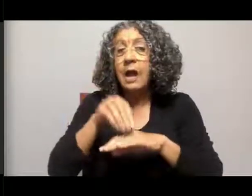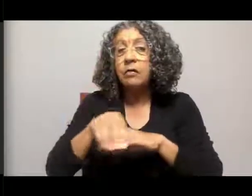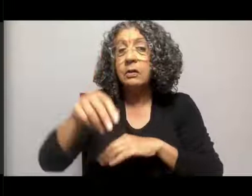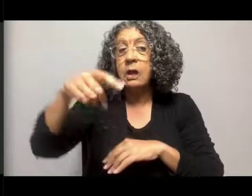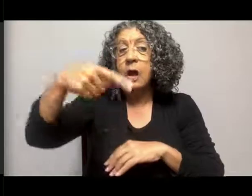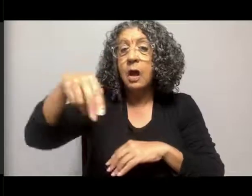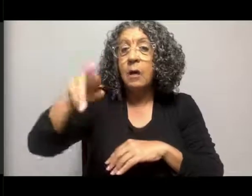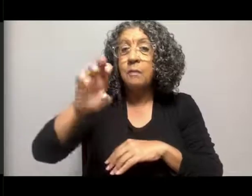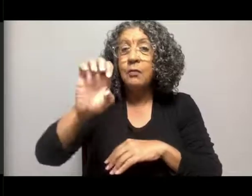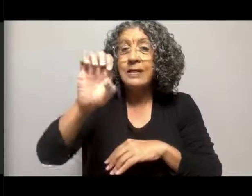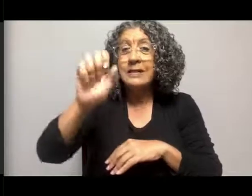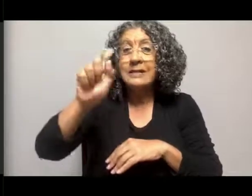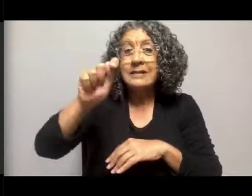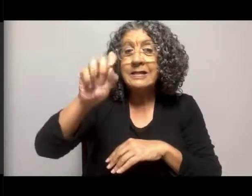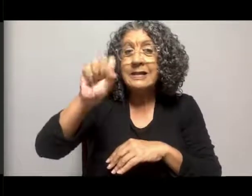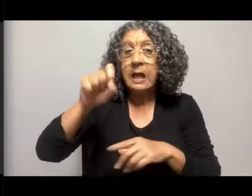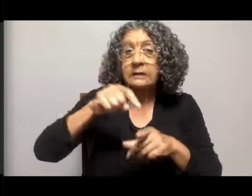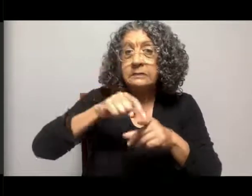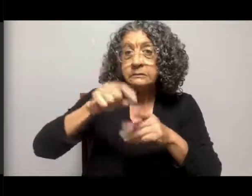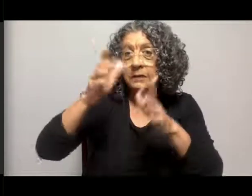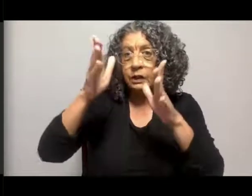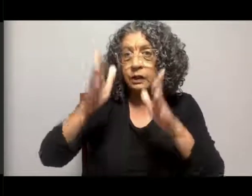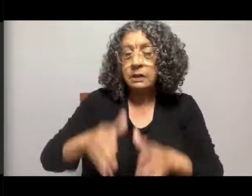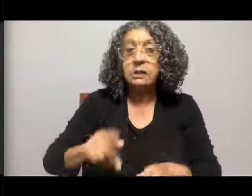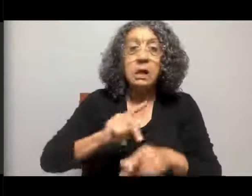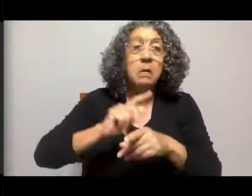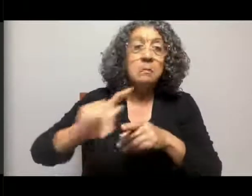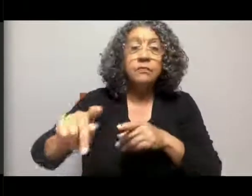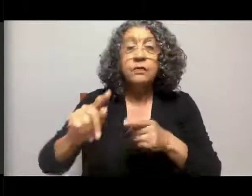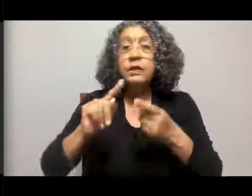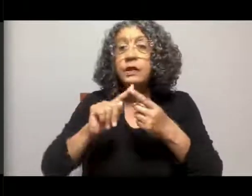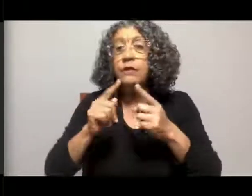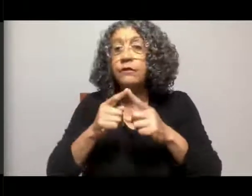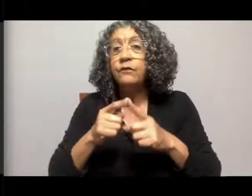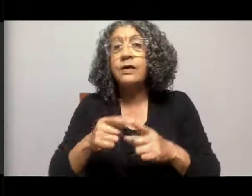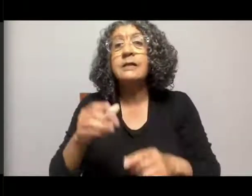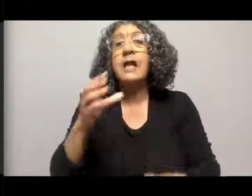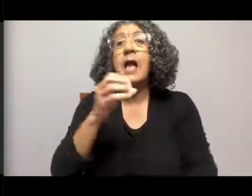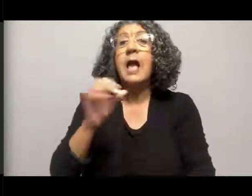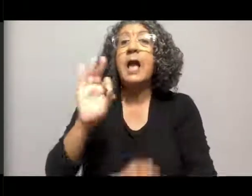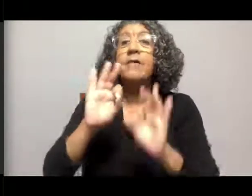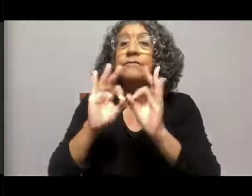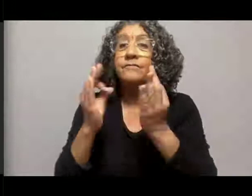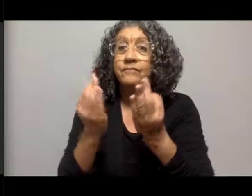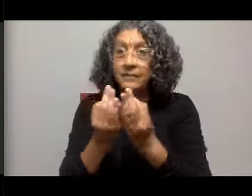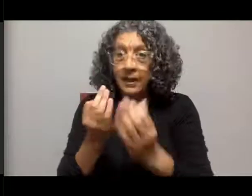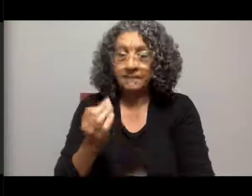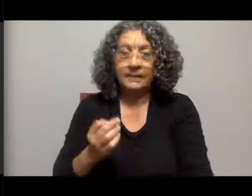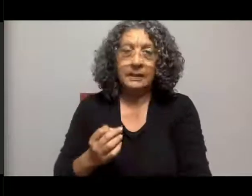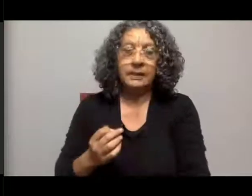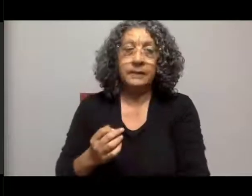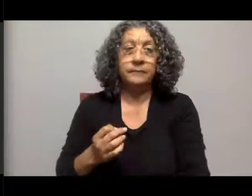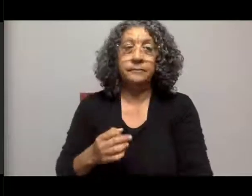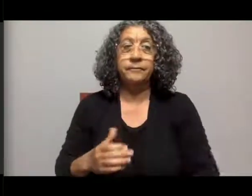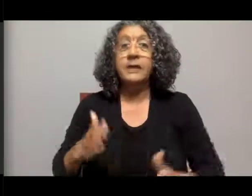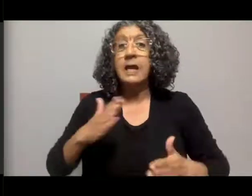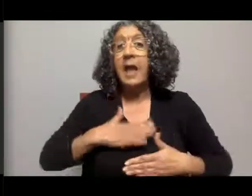VR counselor your Pre ETS specialist, a professional friends and family.